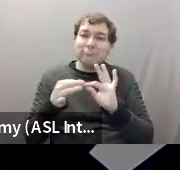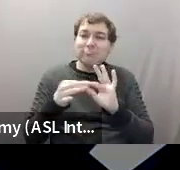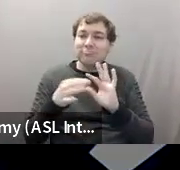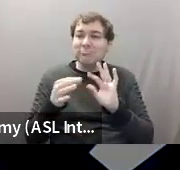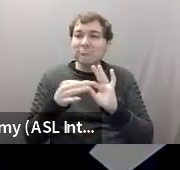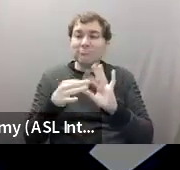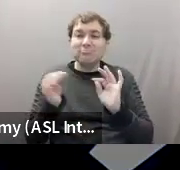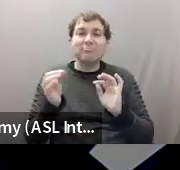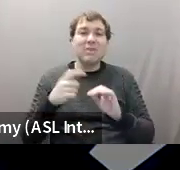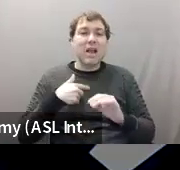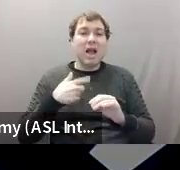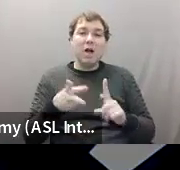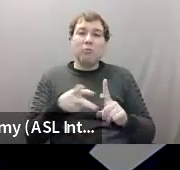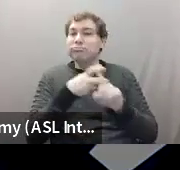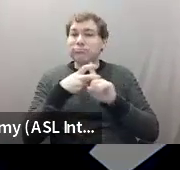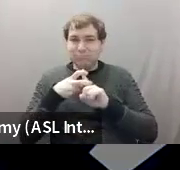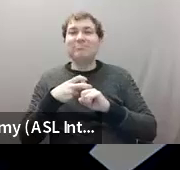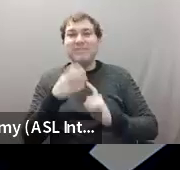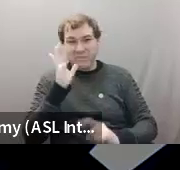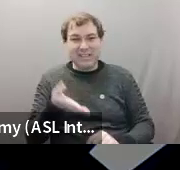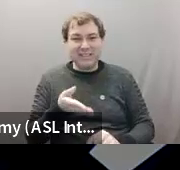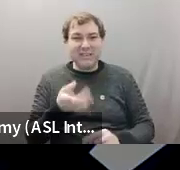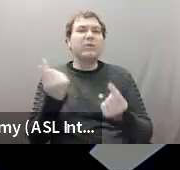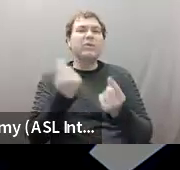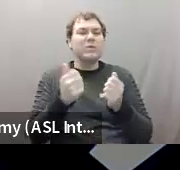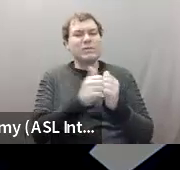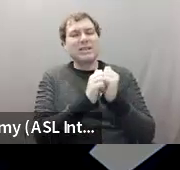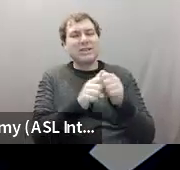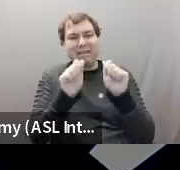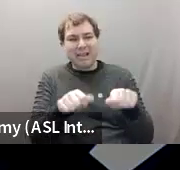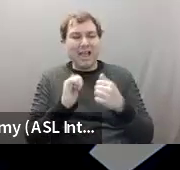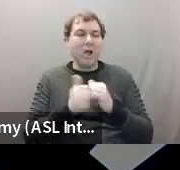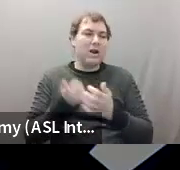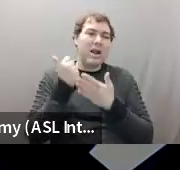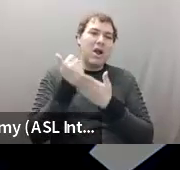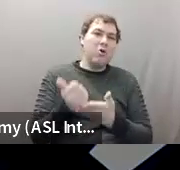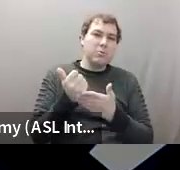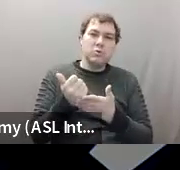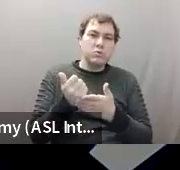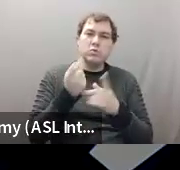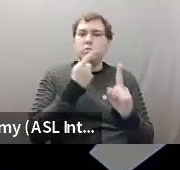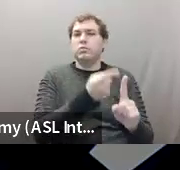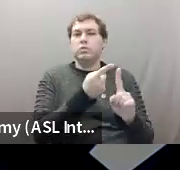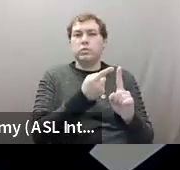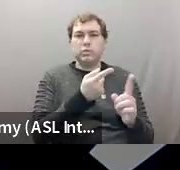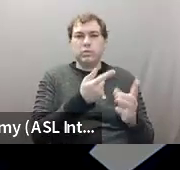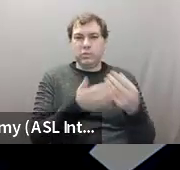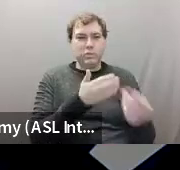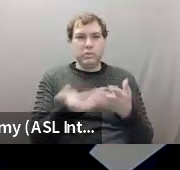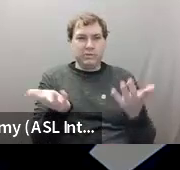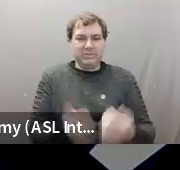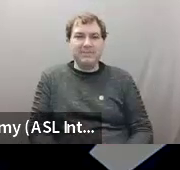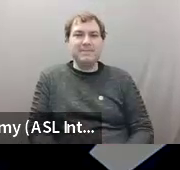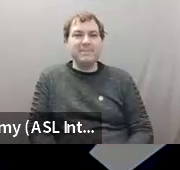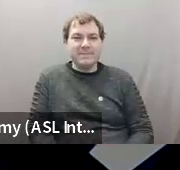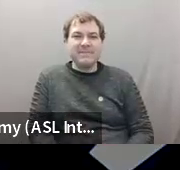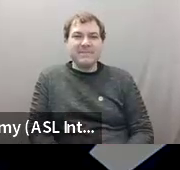james turner: I'm ready to pull you in. What what can we do together? What can I help you get where you need to go, whatever the case may be so. It's all about.